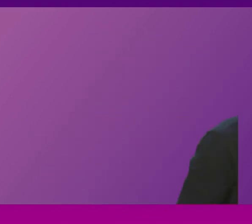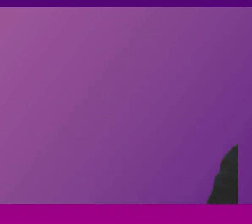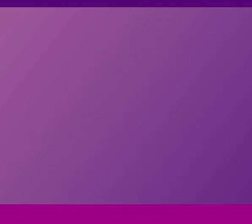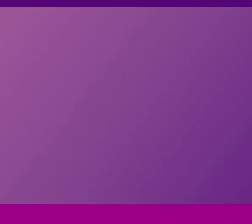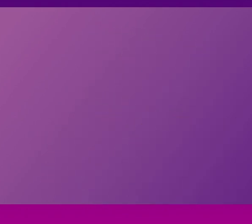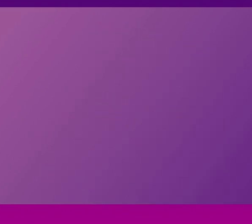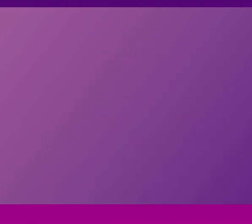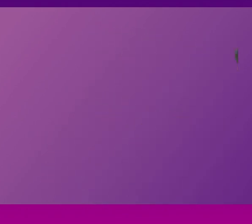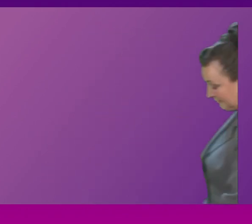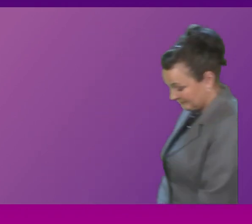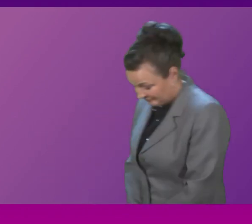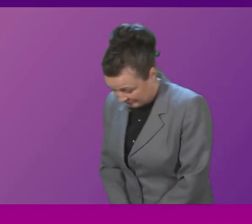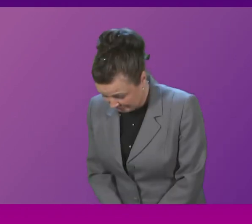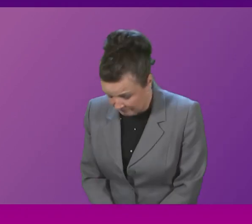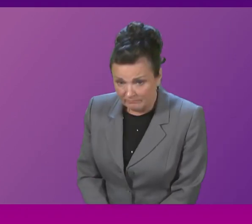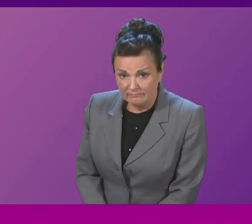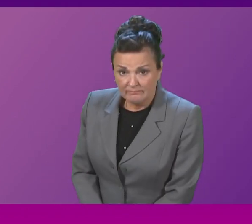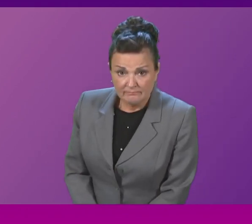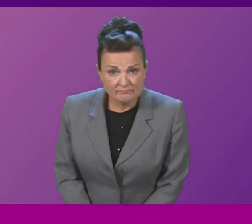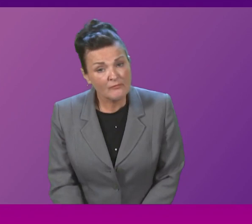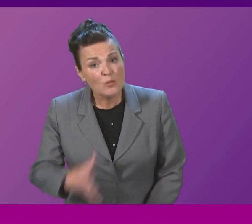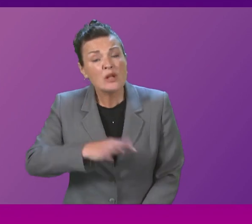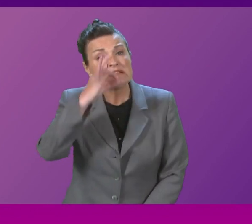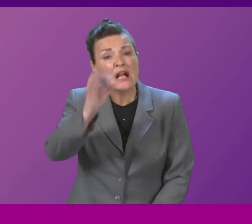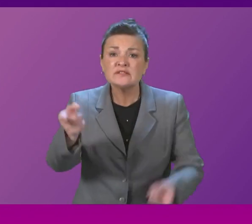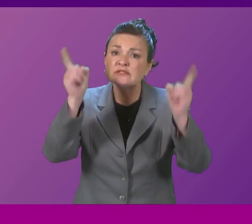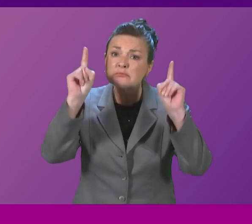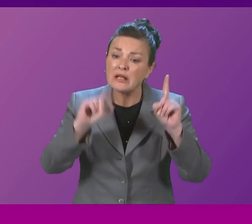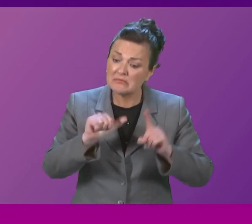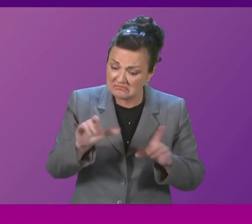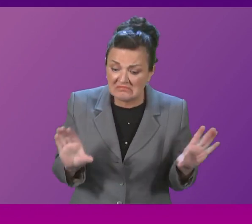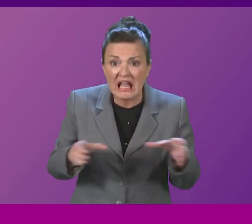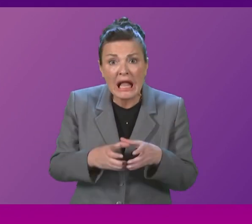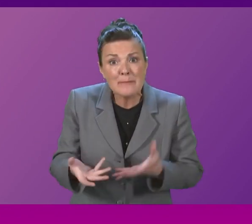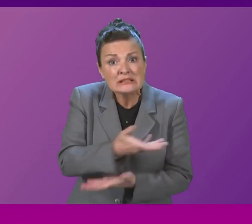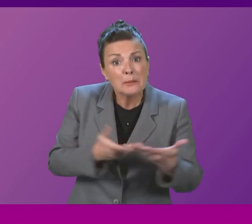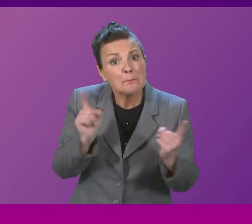buttons at the relevant point. To ask the First Minister when the Cabinet will next meet.